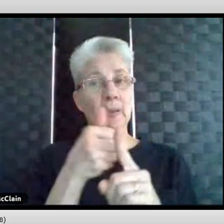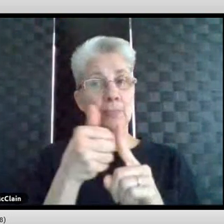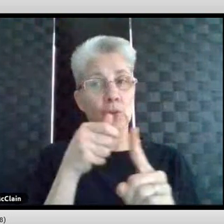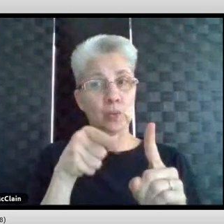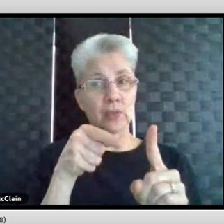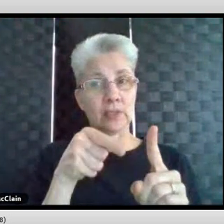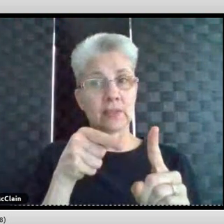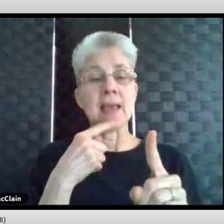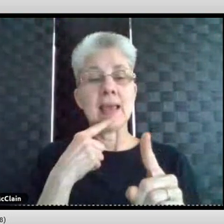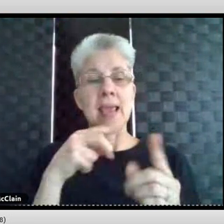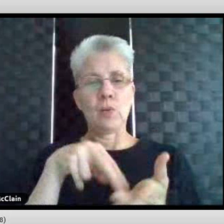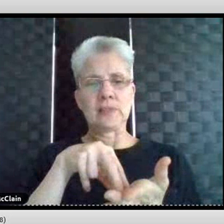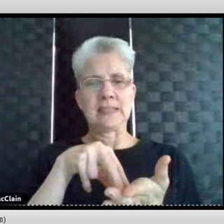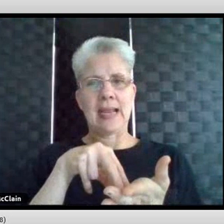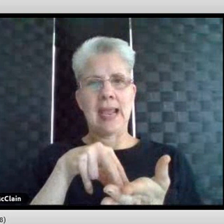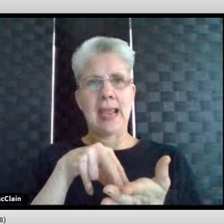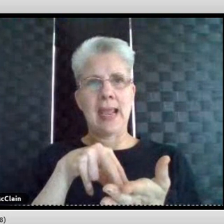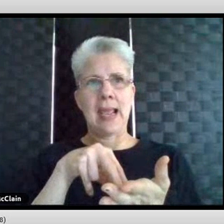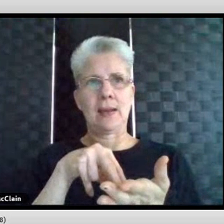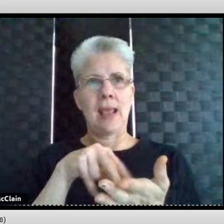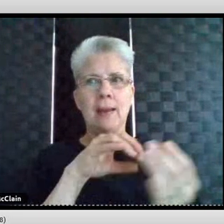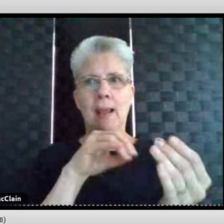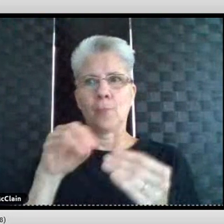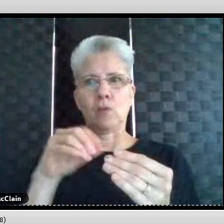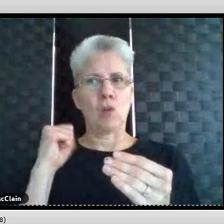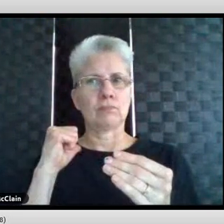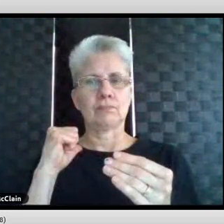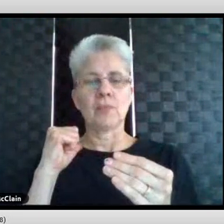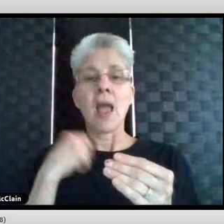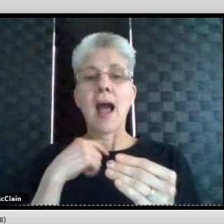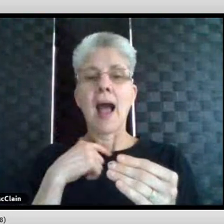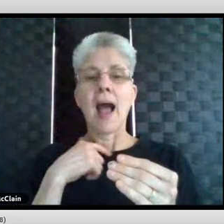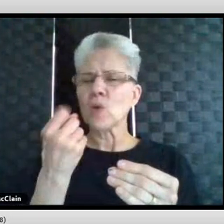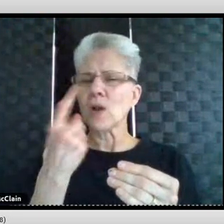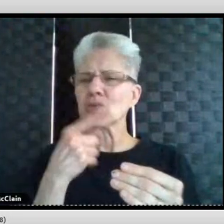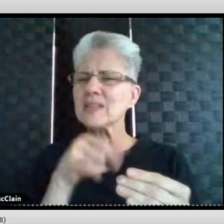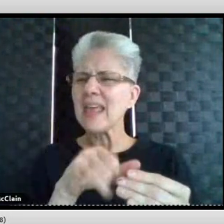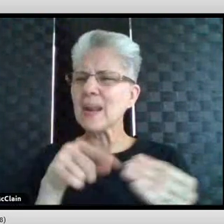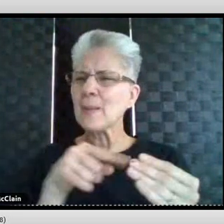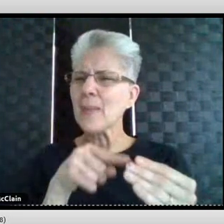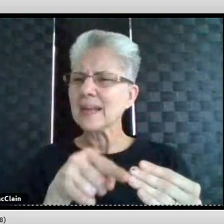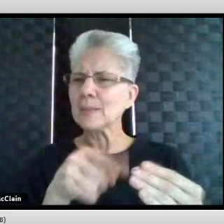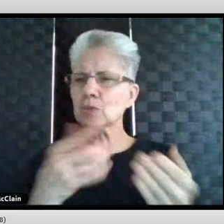He will stand like a cement block and not move. I have to understand that about him to serve him well.